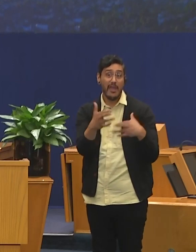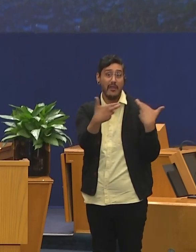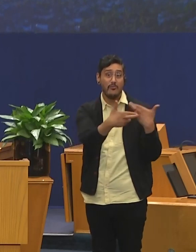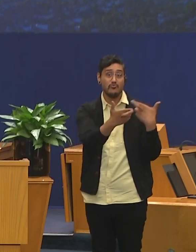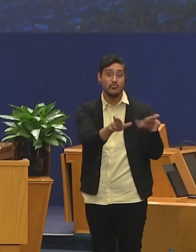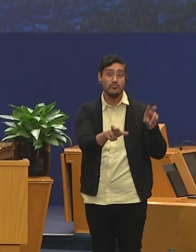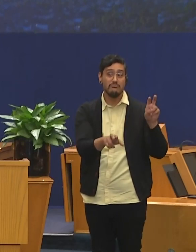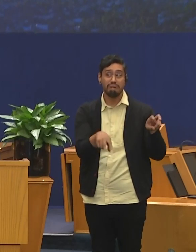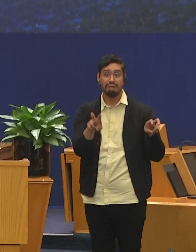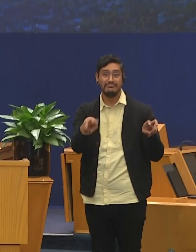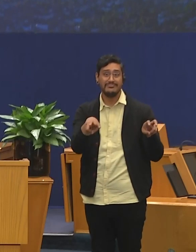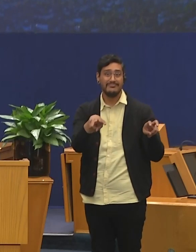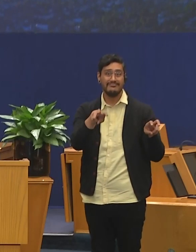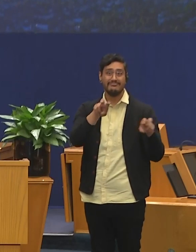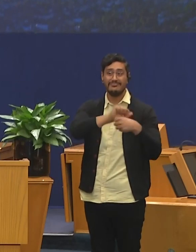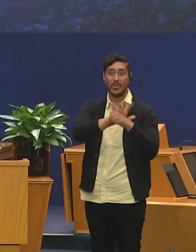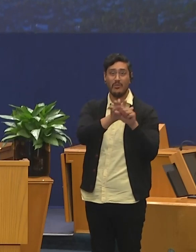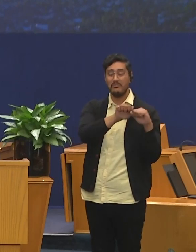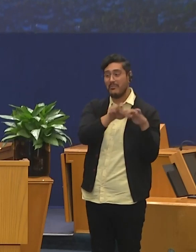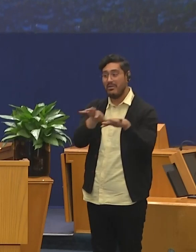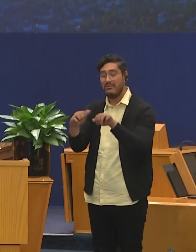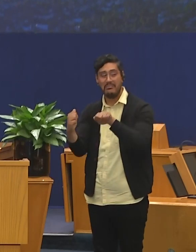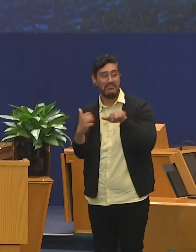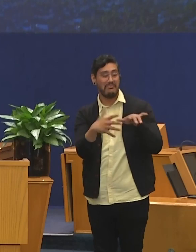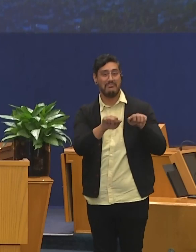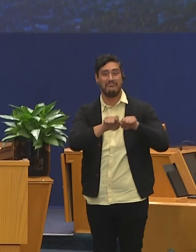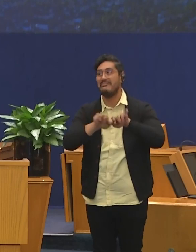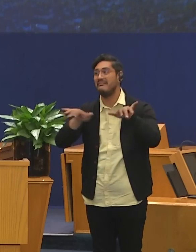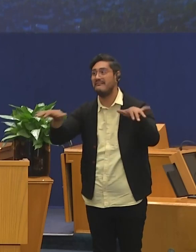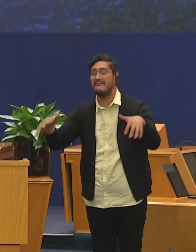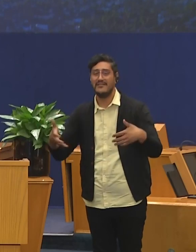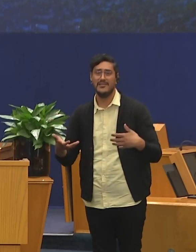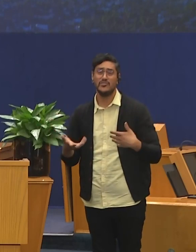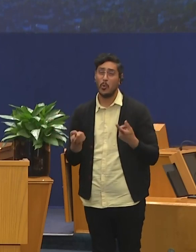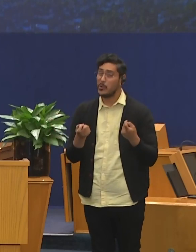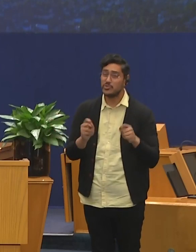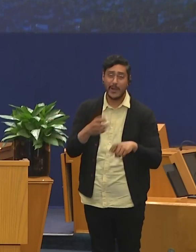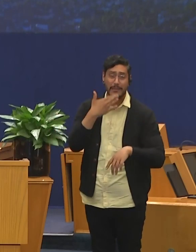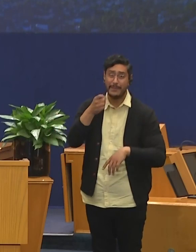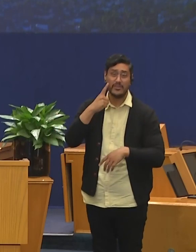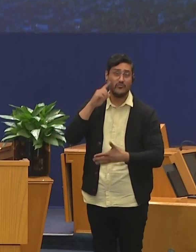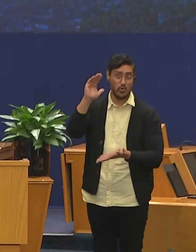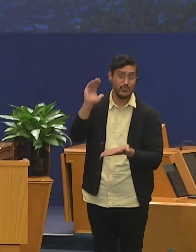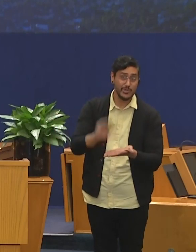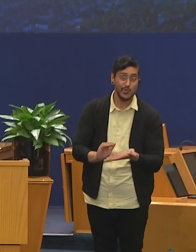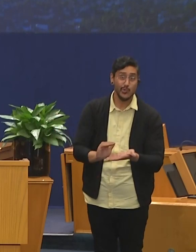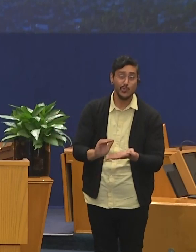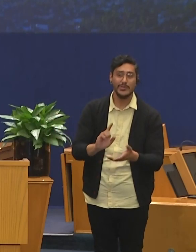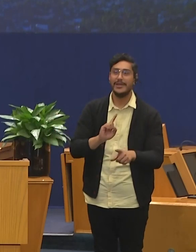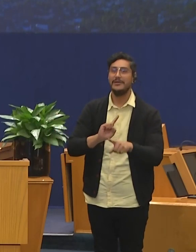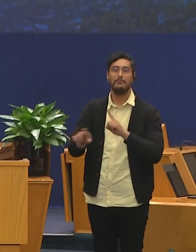SO IN ALL OF THESE FACILITIES, EVERYONE'S DOING EVERYTHING THEY CAN TO REDUCE THE SPREAD, BUT